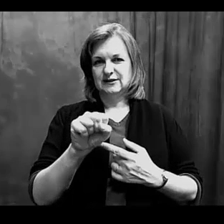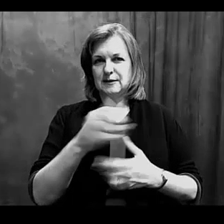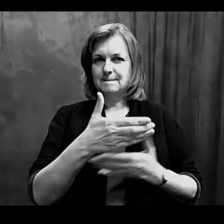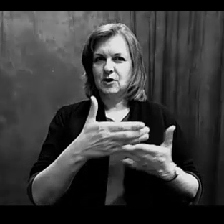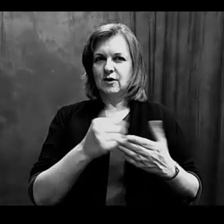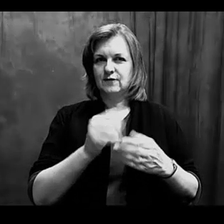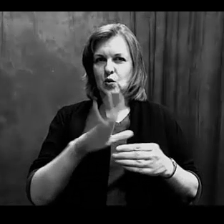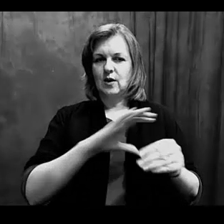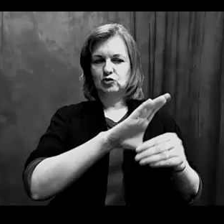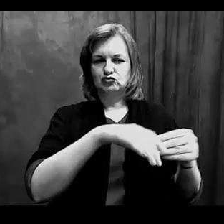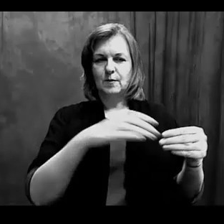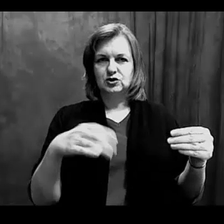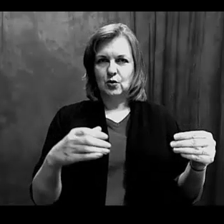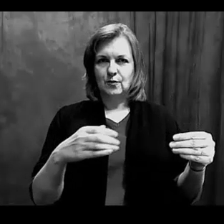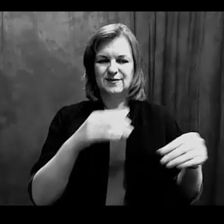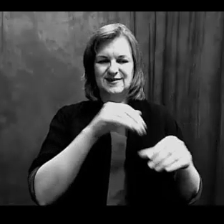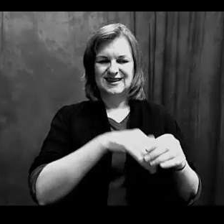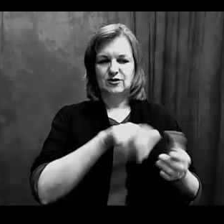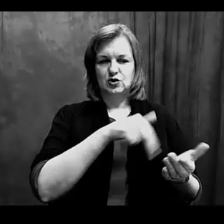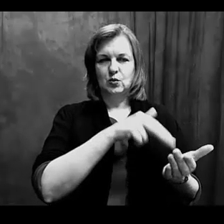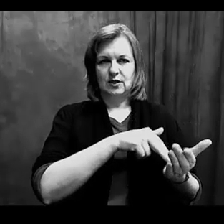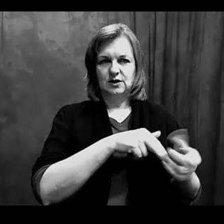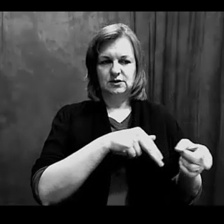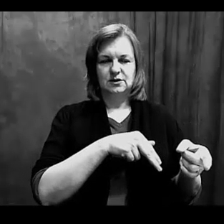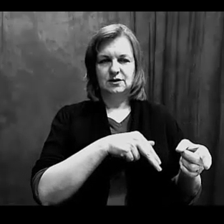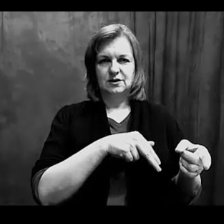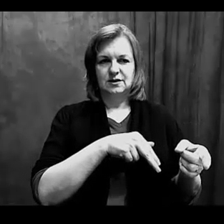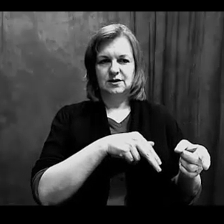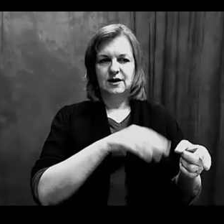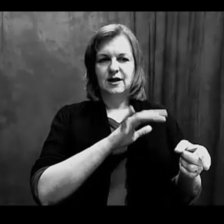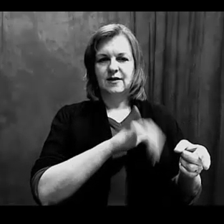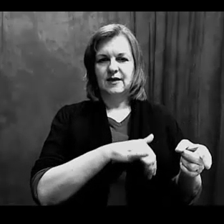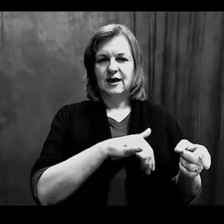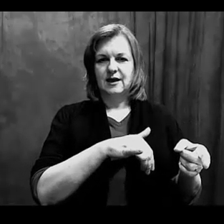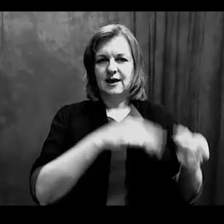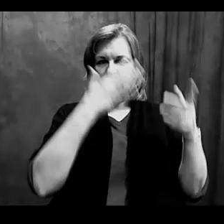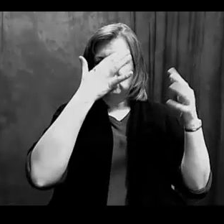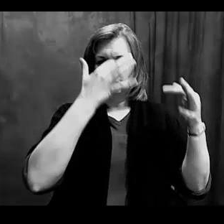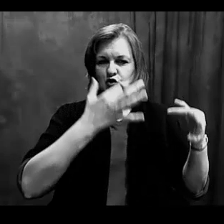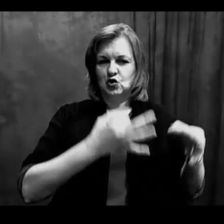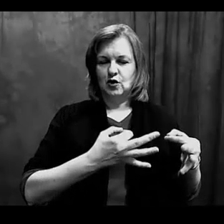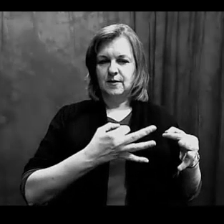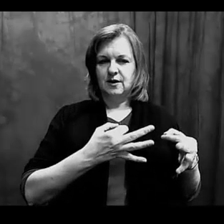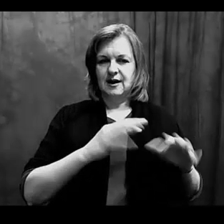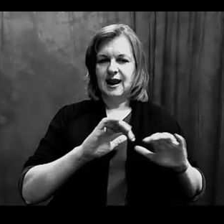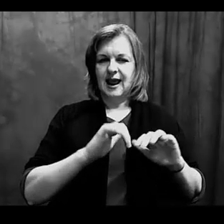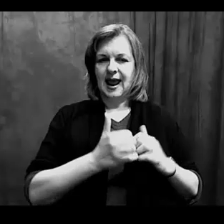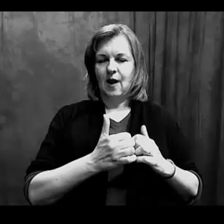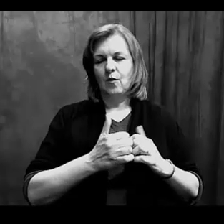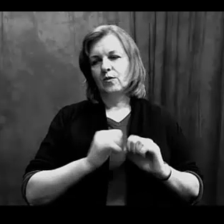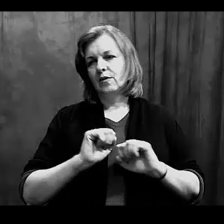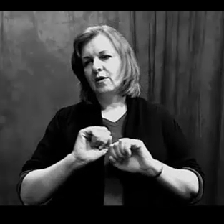or the worker - we are going to look at it as picking up information from your DNA